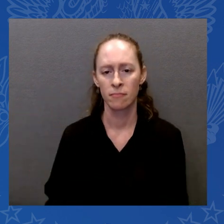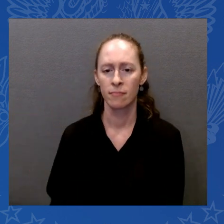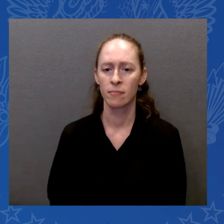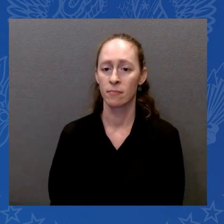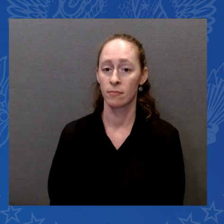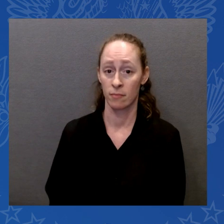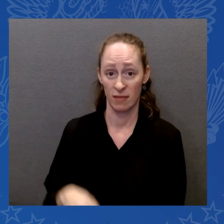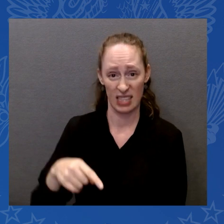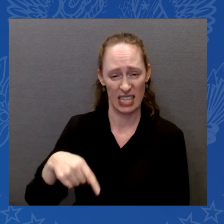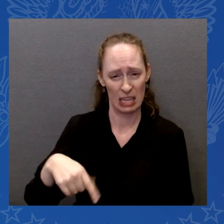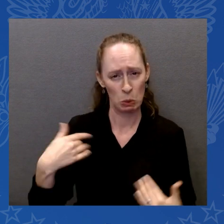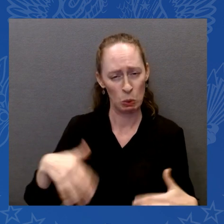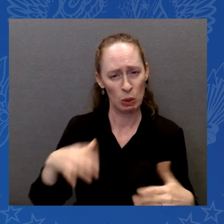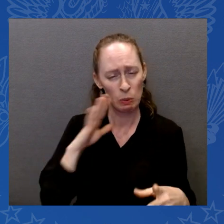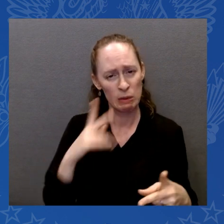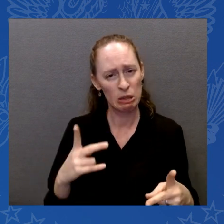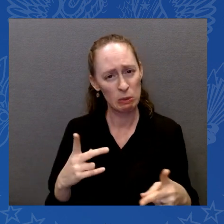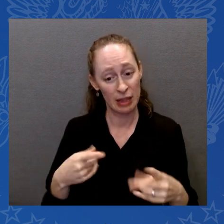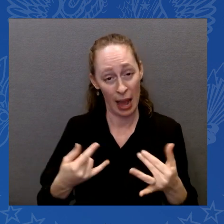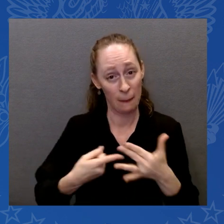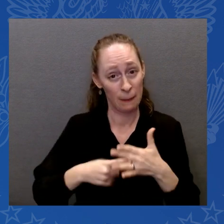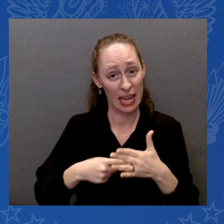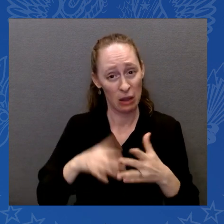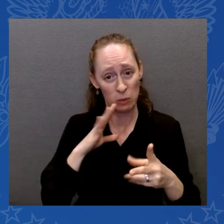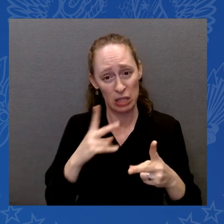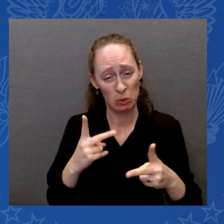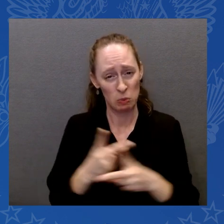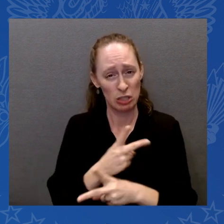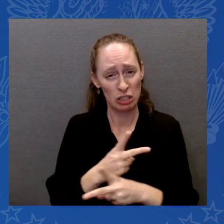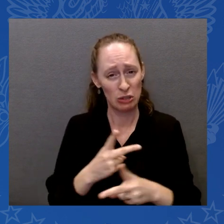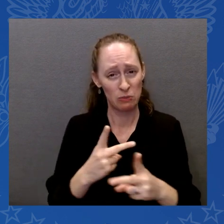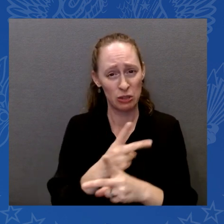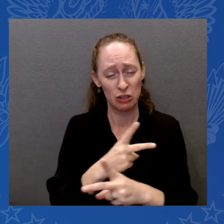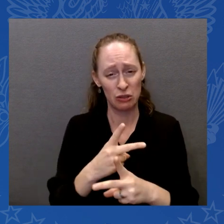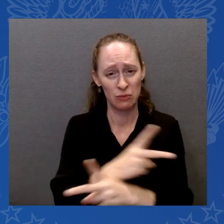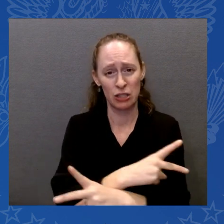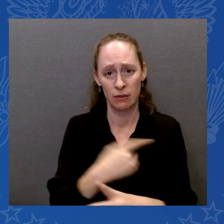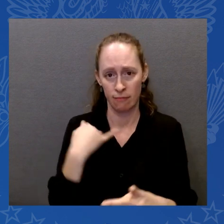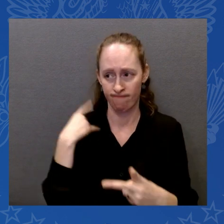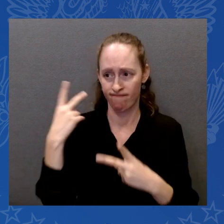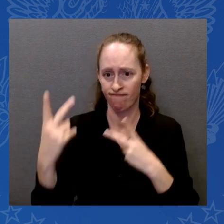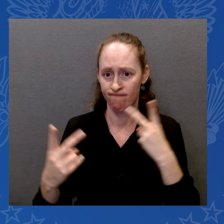We are already suffering from reduced labor force participation, diminished earning potential